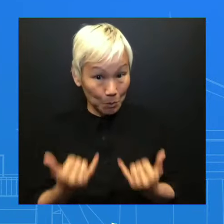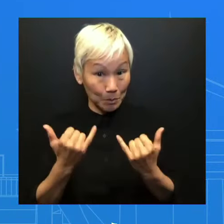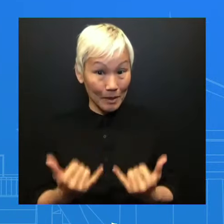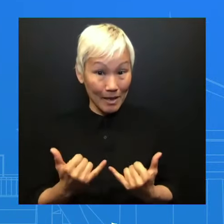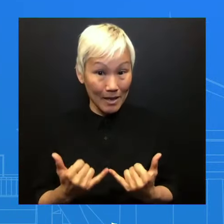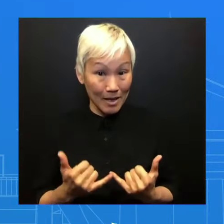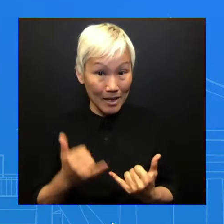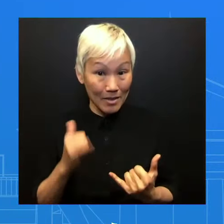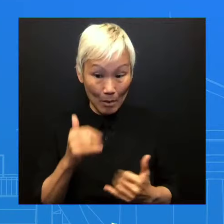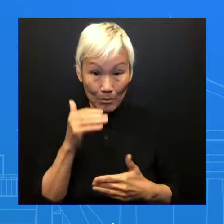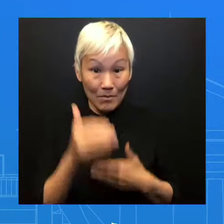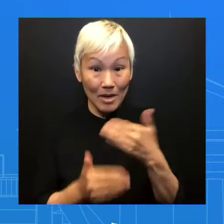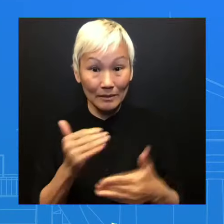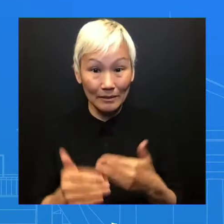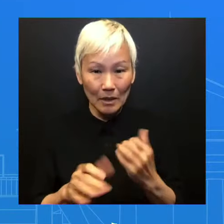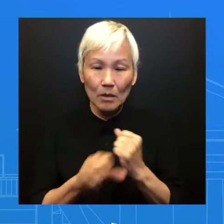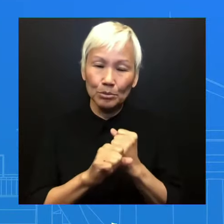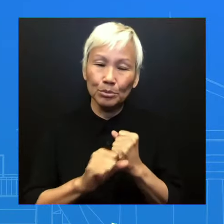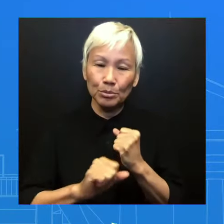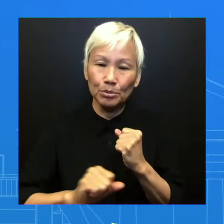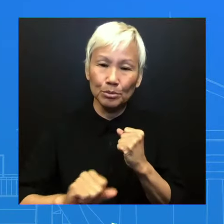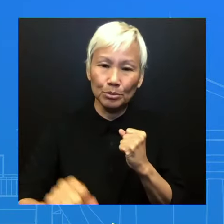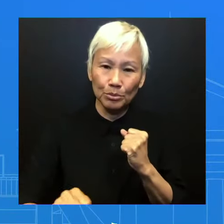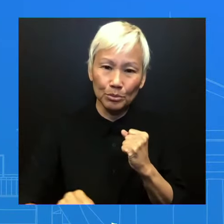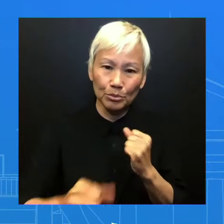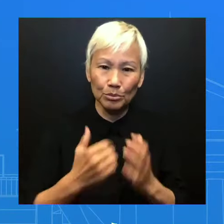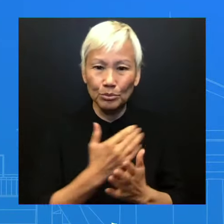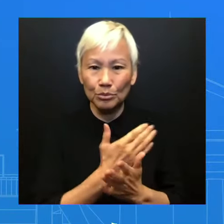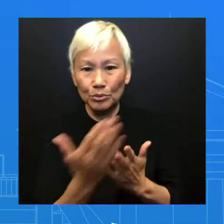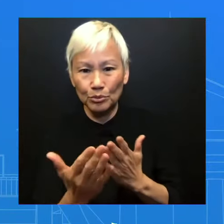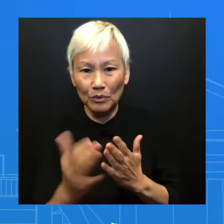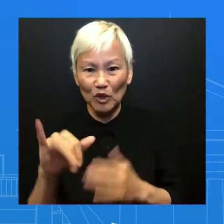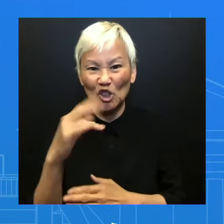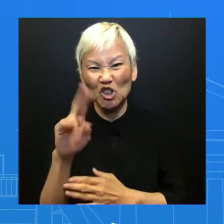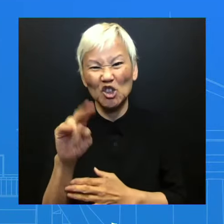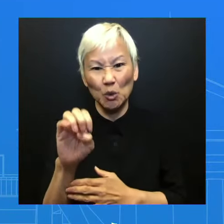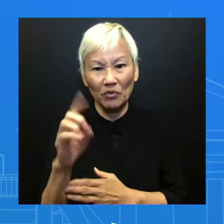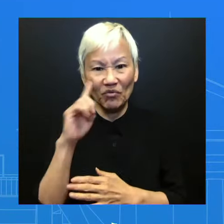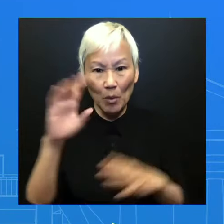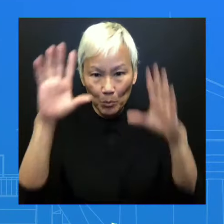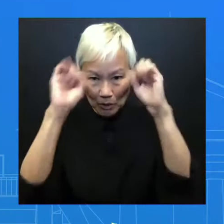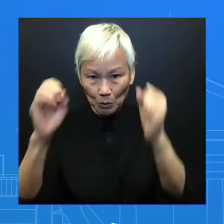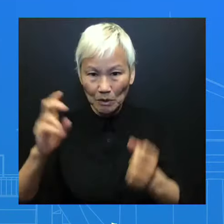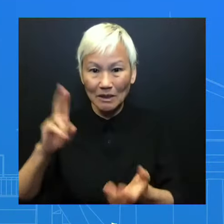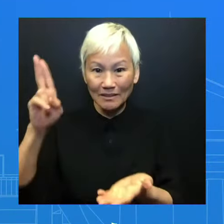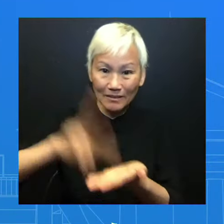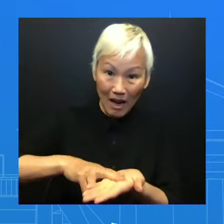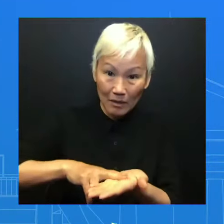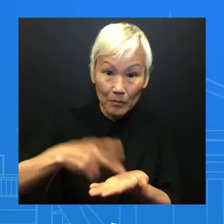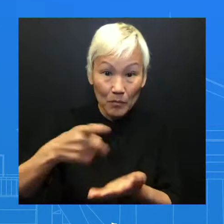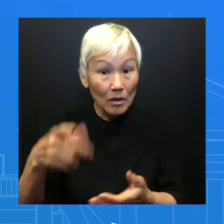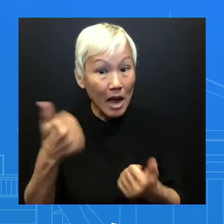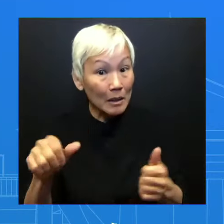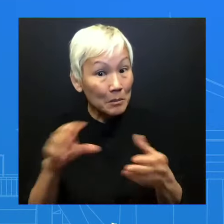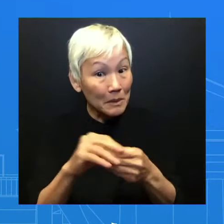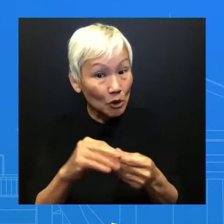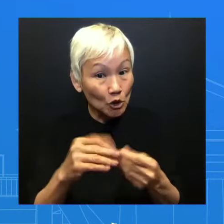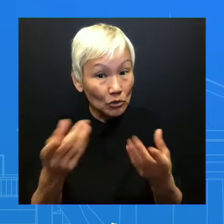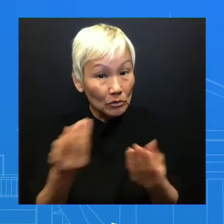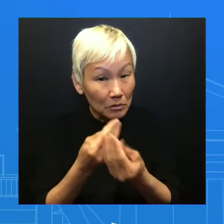to get it to the President's desk and to sign it. So, is there a message then to companies, people about that, that could be past the X-date?